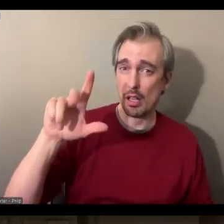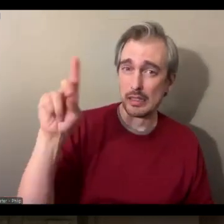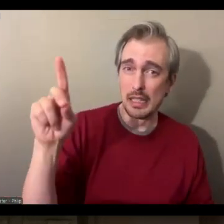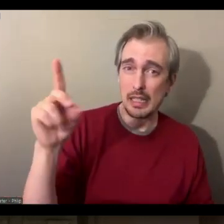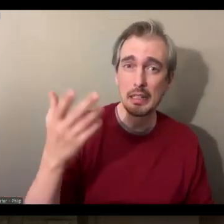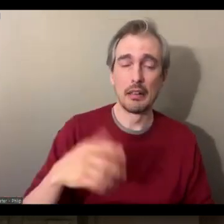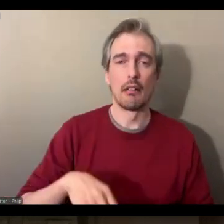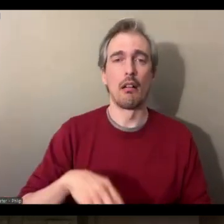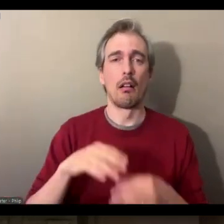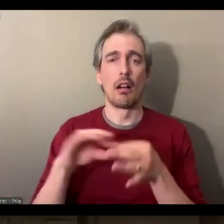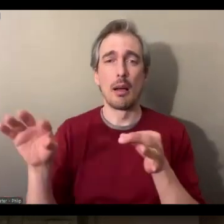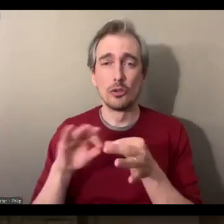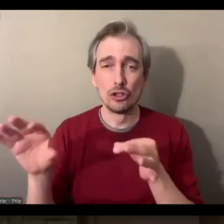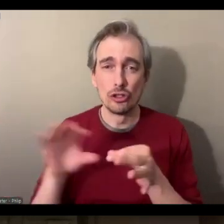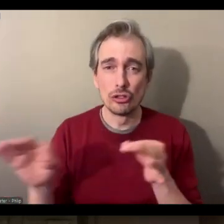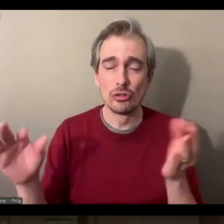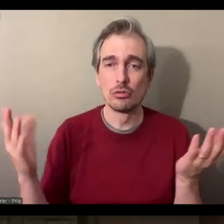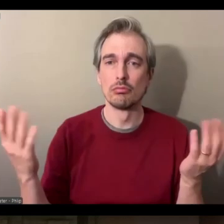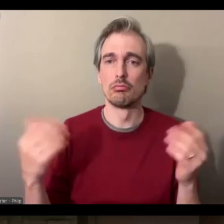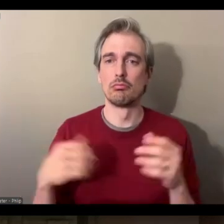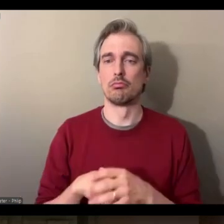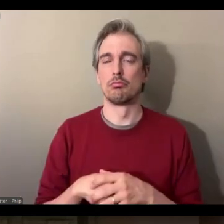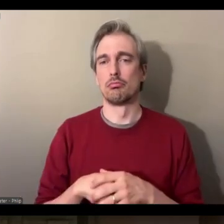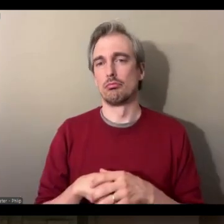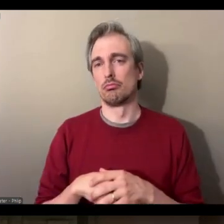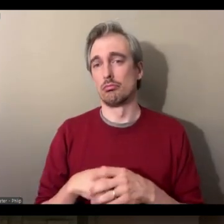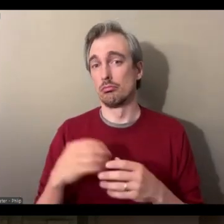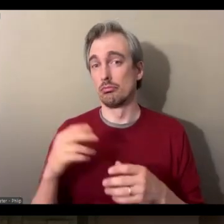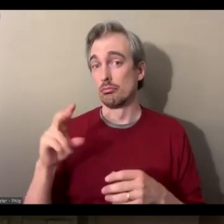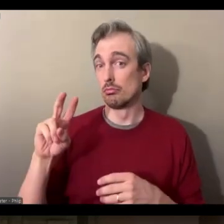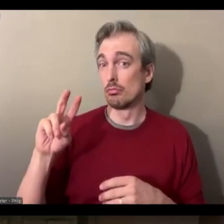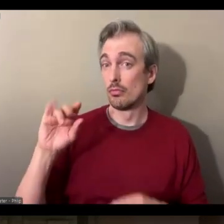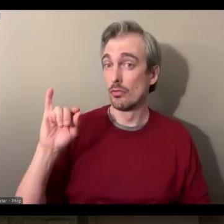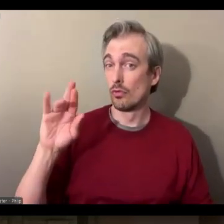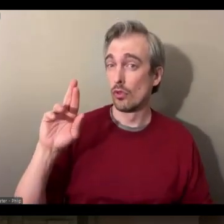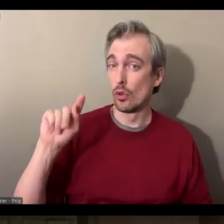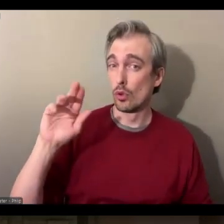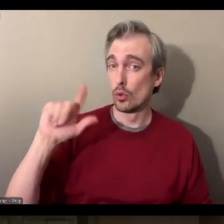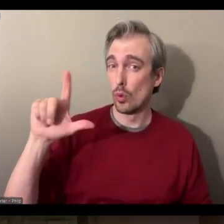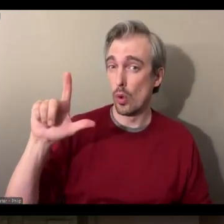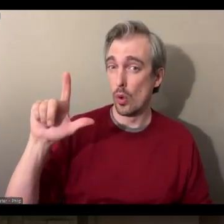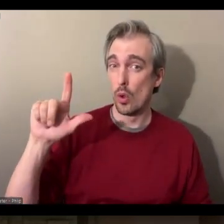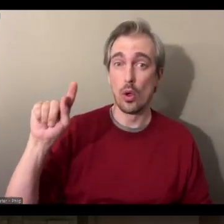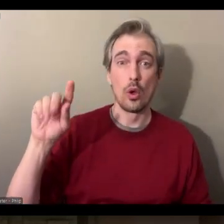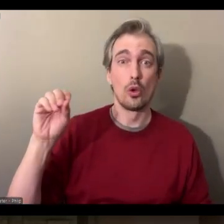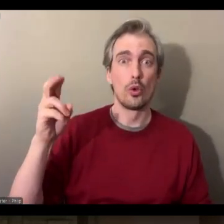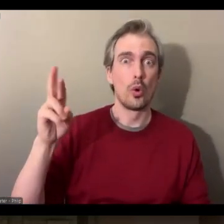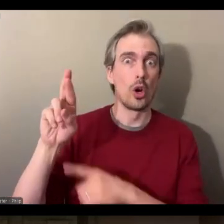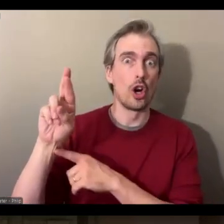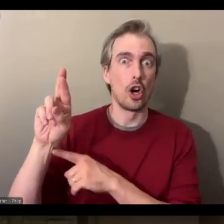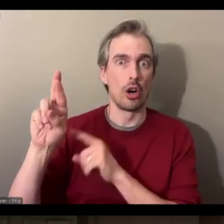our case, we've implemented a virtual tour that we're seeing has a big accessibility component.